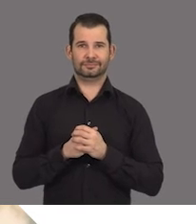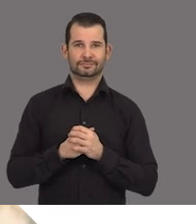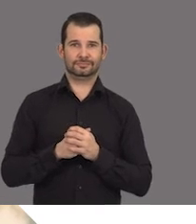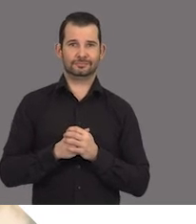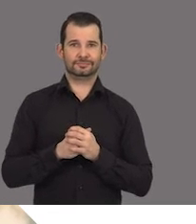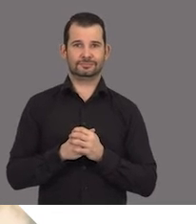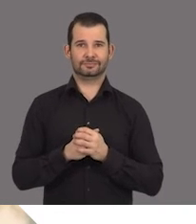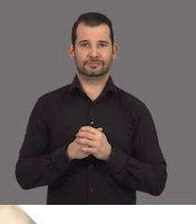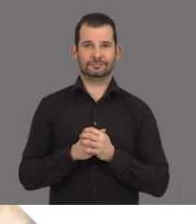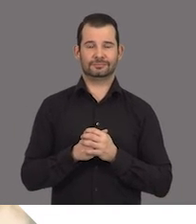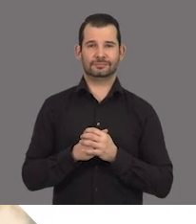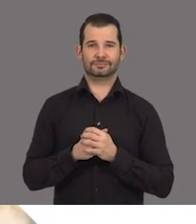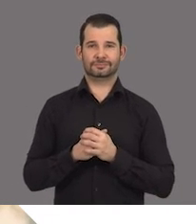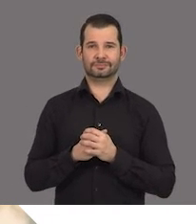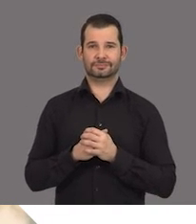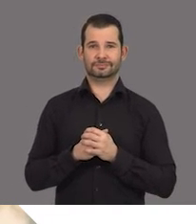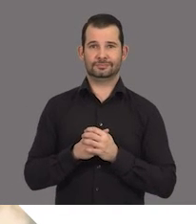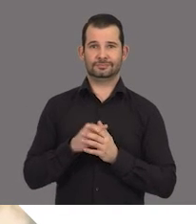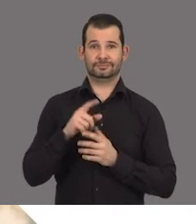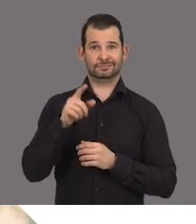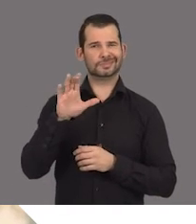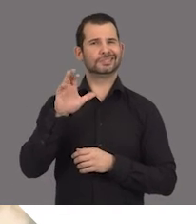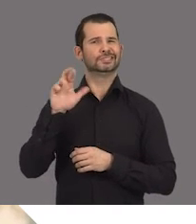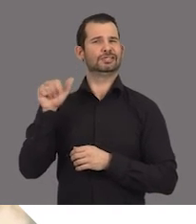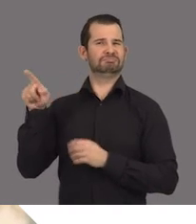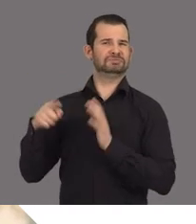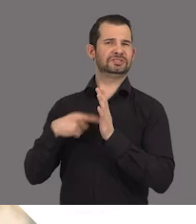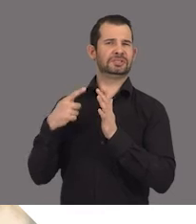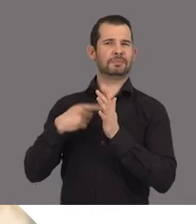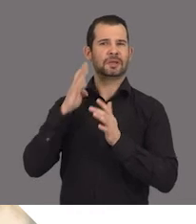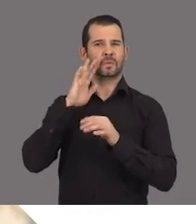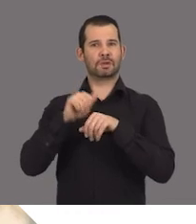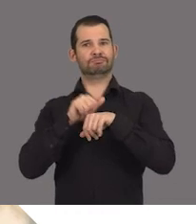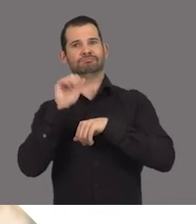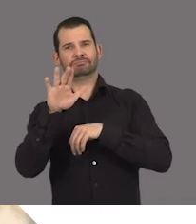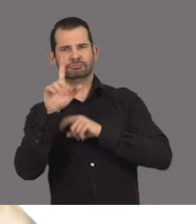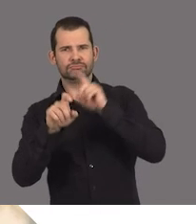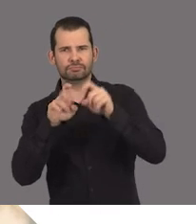The CRA will sometimes send you a questionnaire or letter if we need more